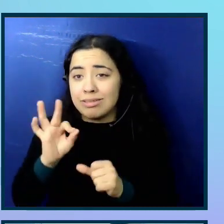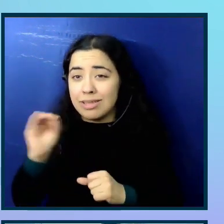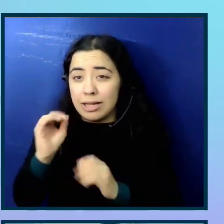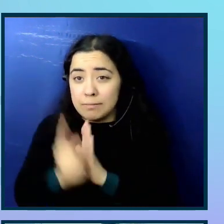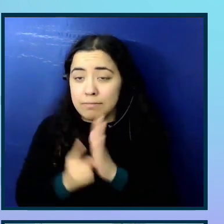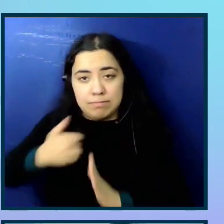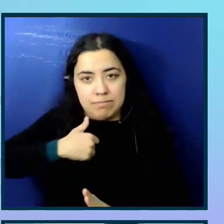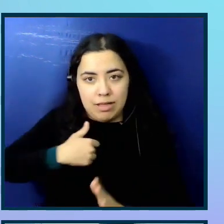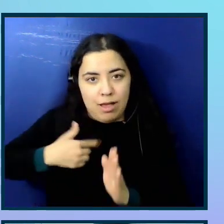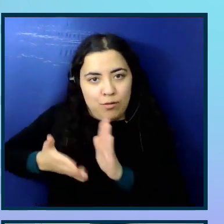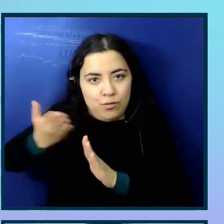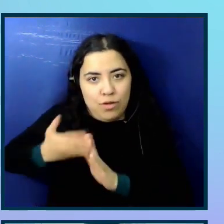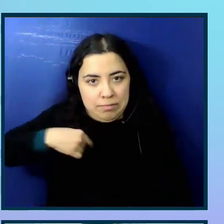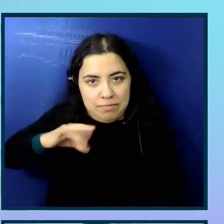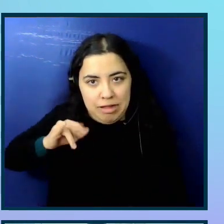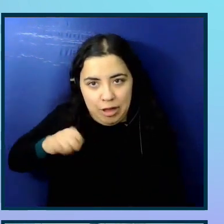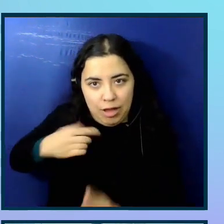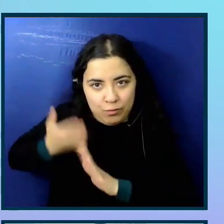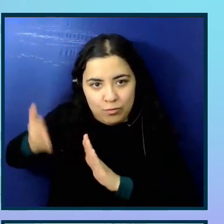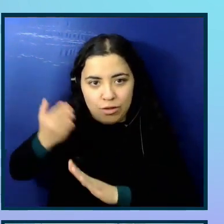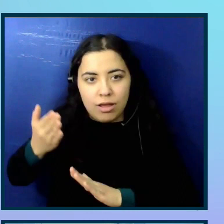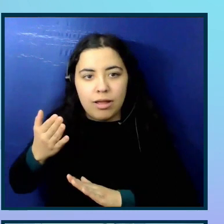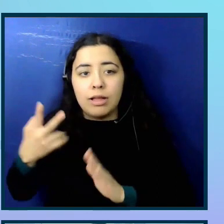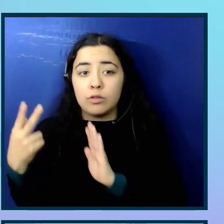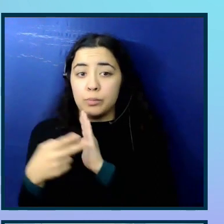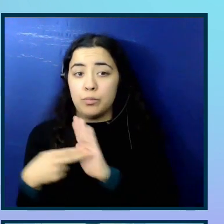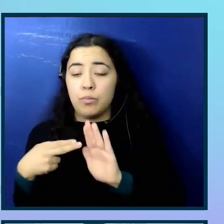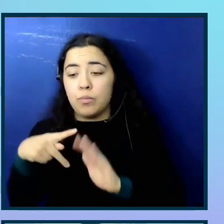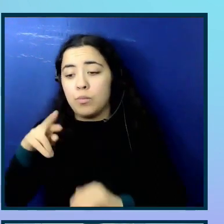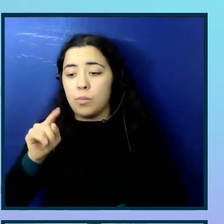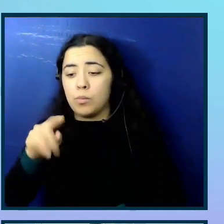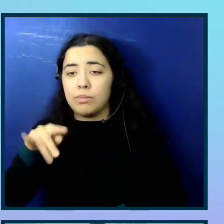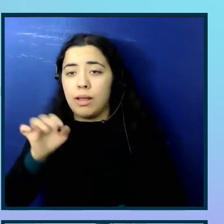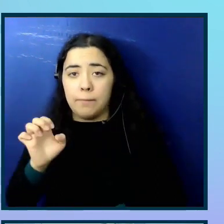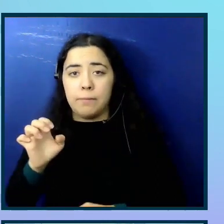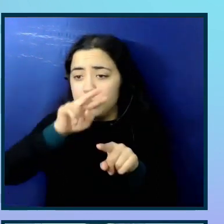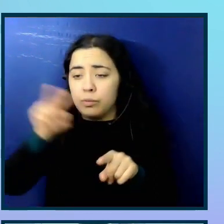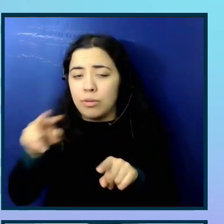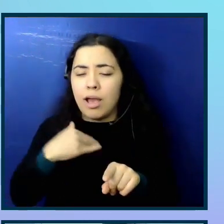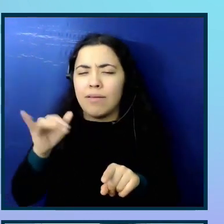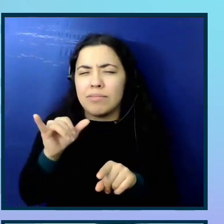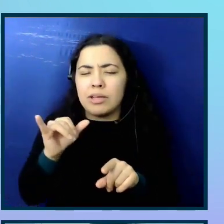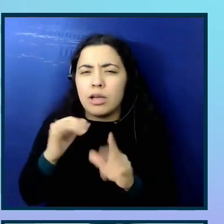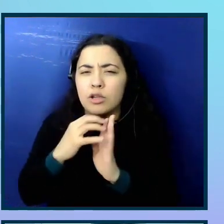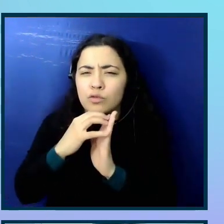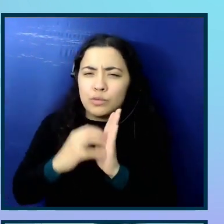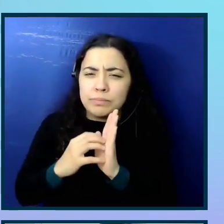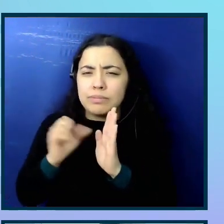a branded prototype experience, or if they were screen reader users, they were encountering this like station of the screen reader, UX.